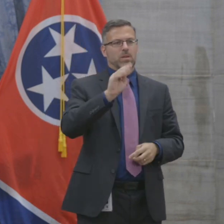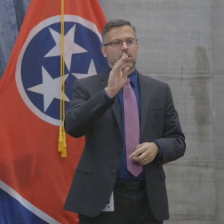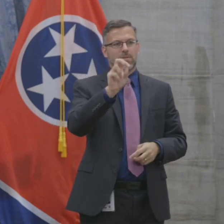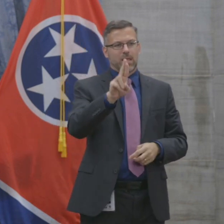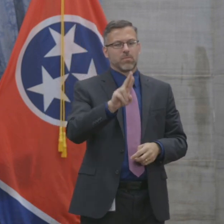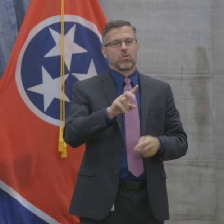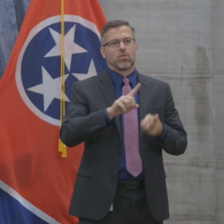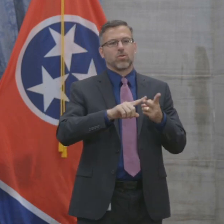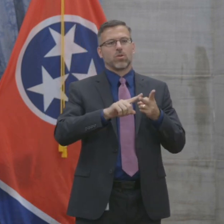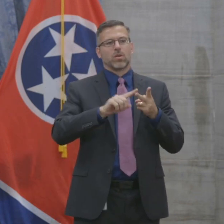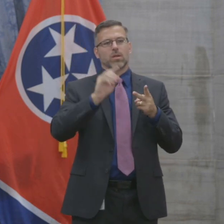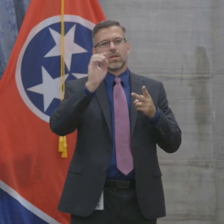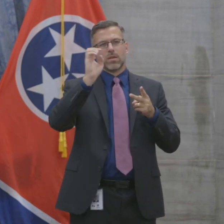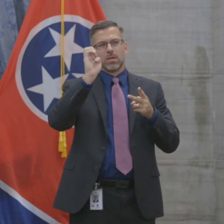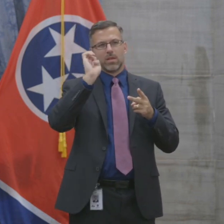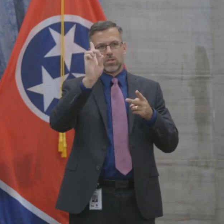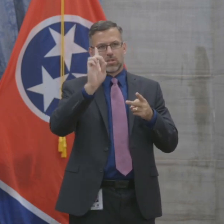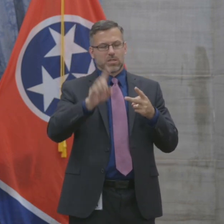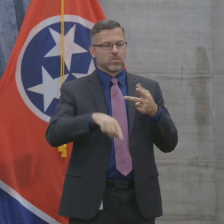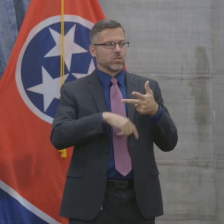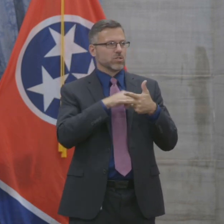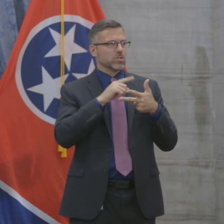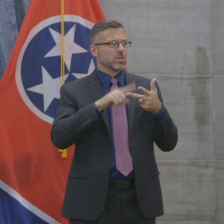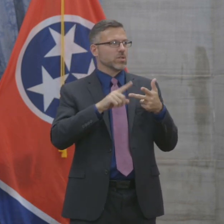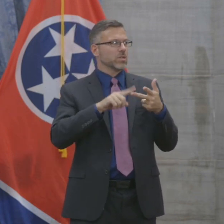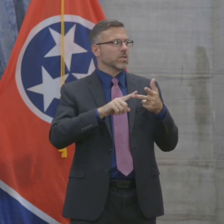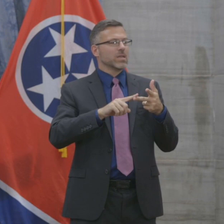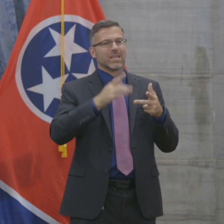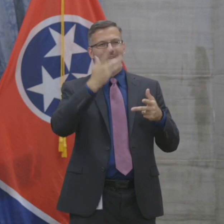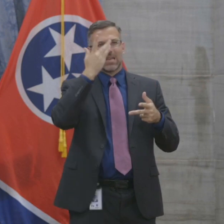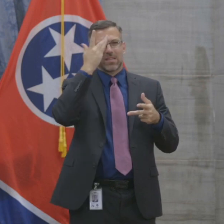The dedicated people who work in tourism are a huge reason why